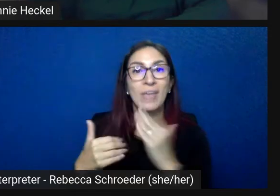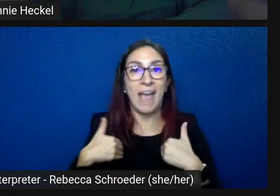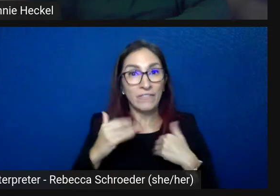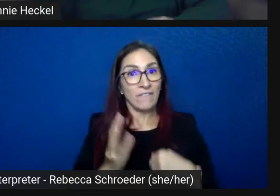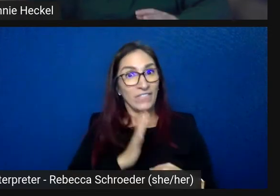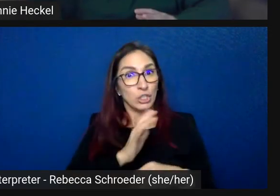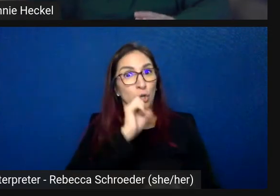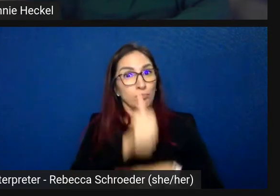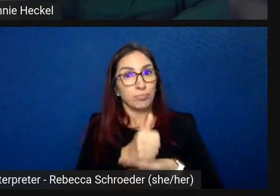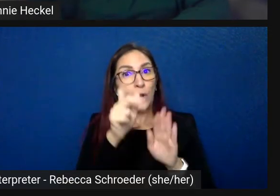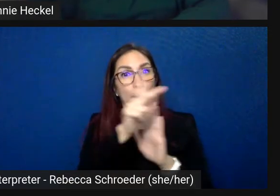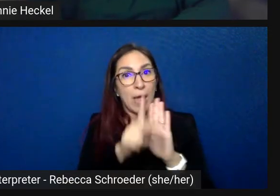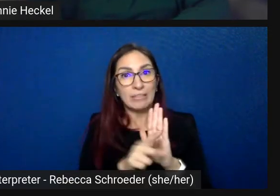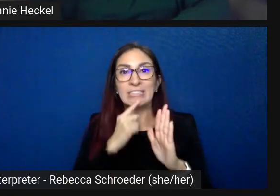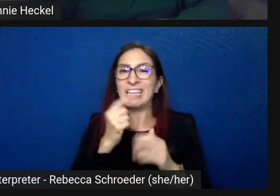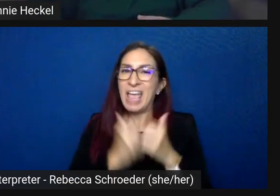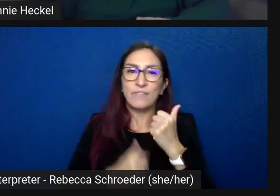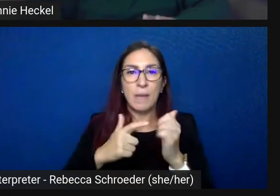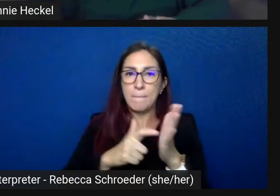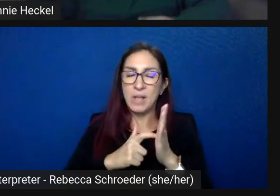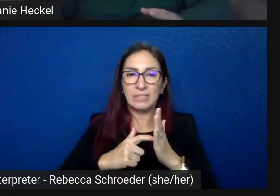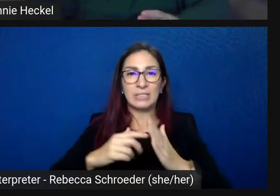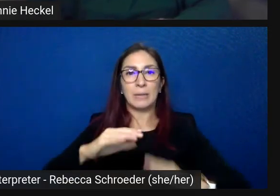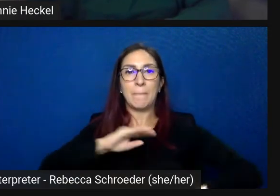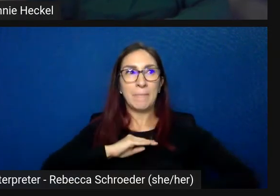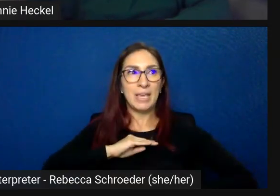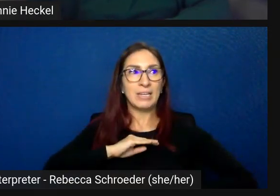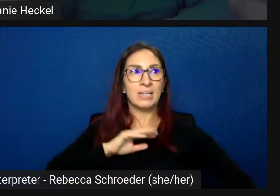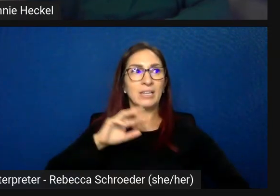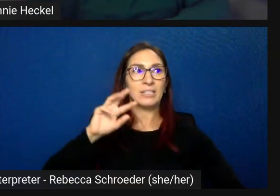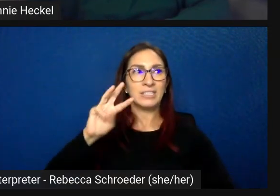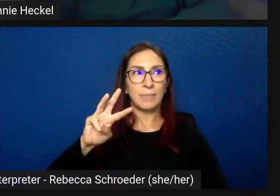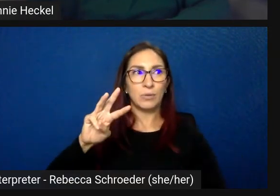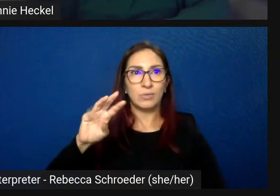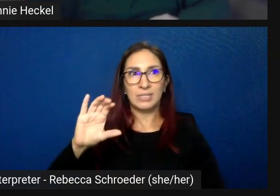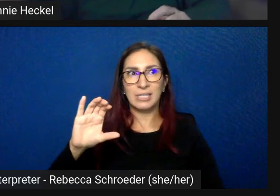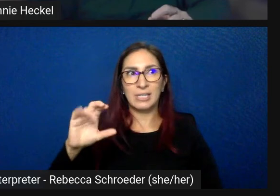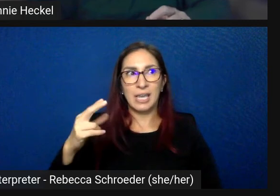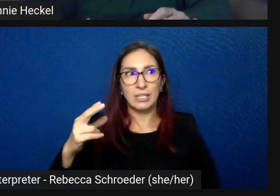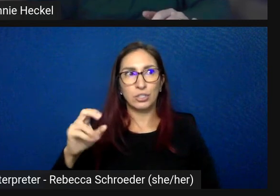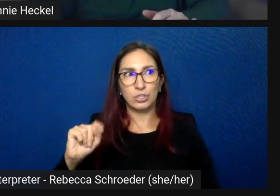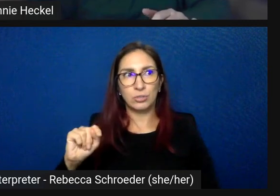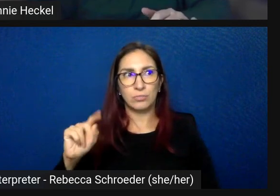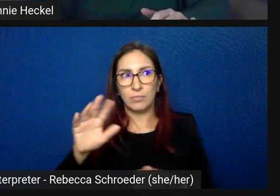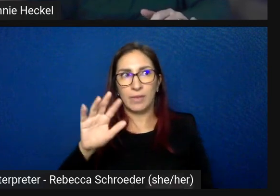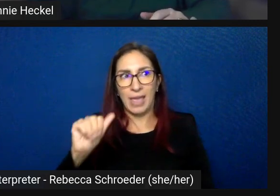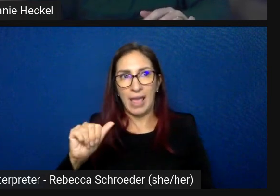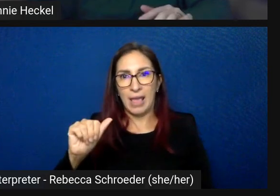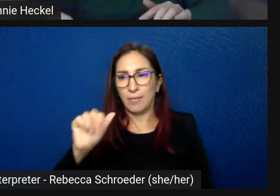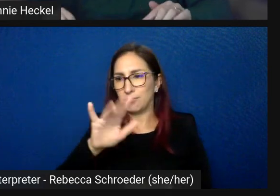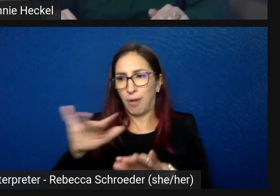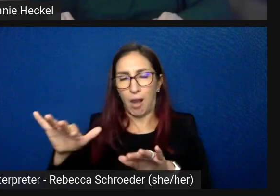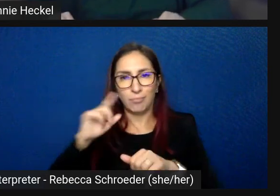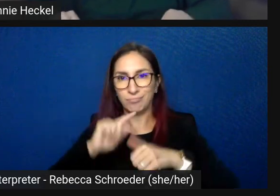to meet WCAG 2.1 level AA as a baseline, but they don't have